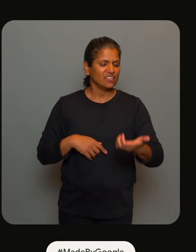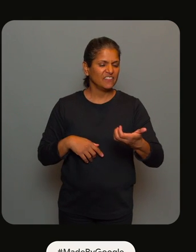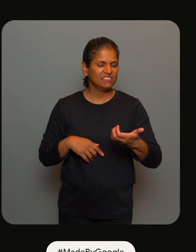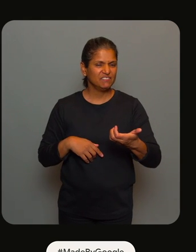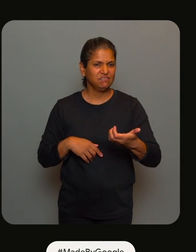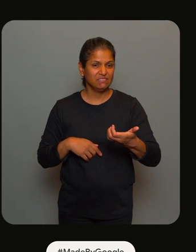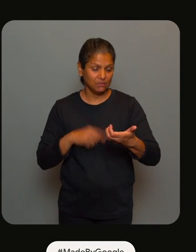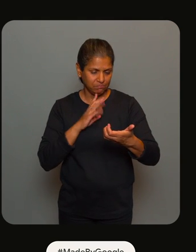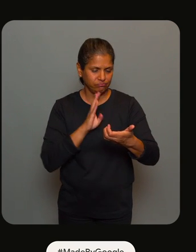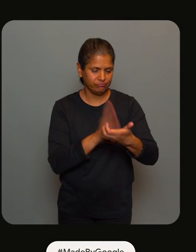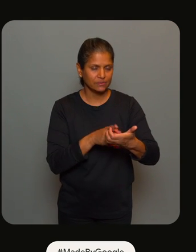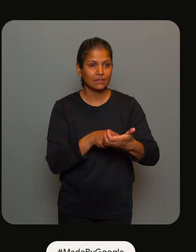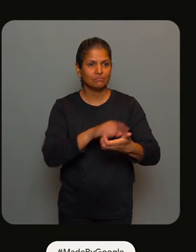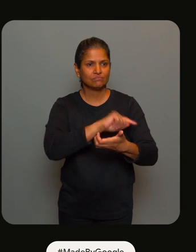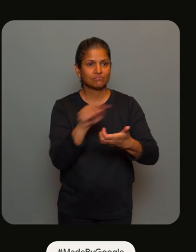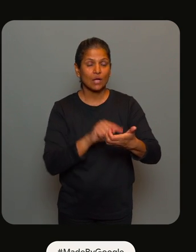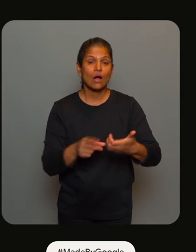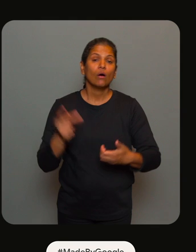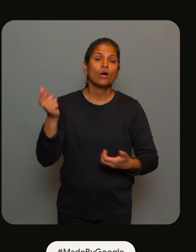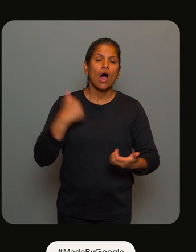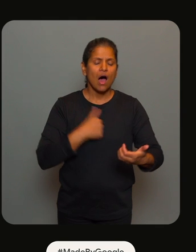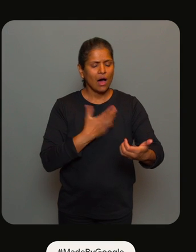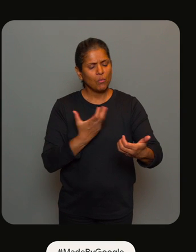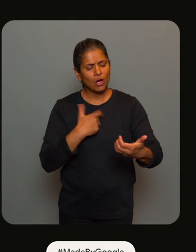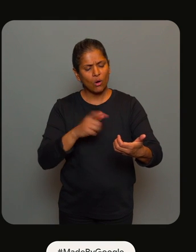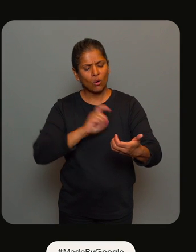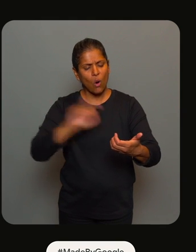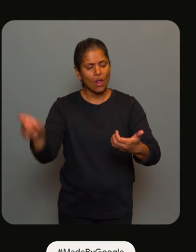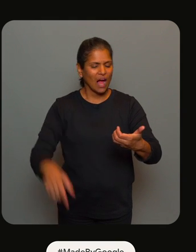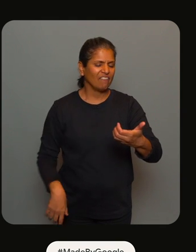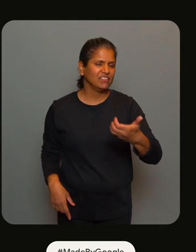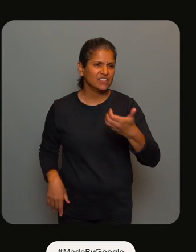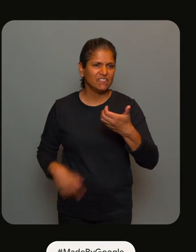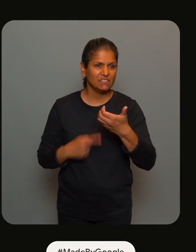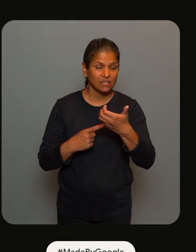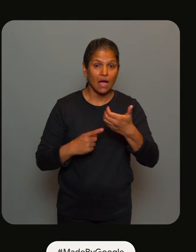It's the best phone for calling. It’s the best phone for photography.